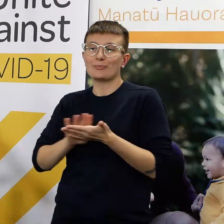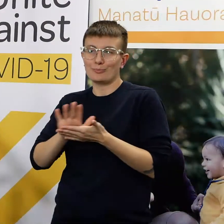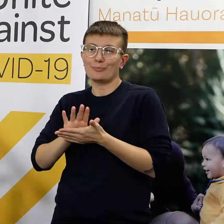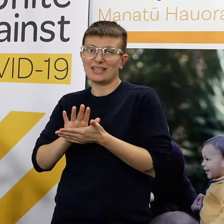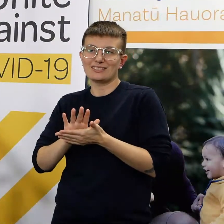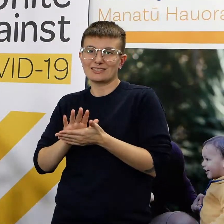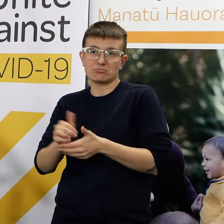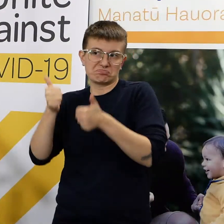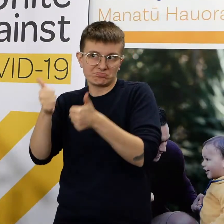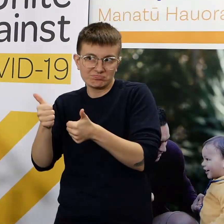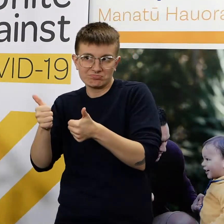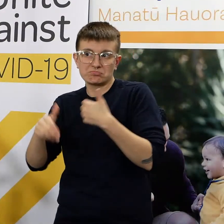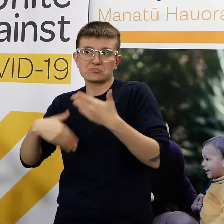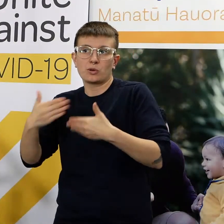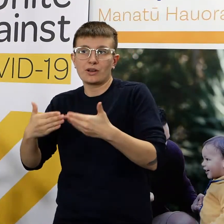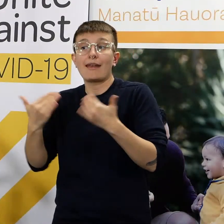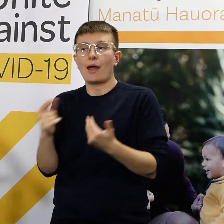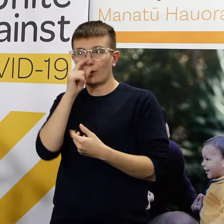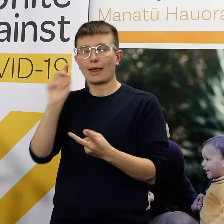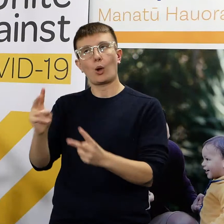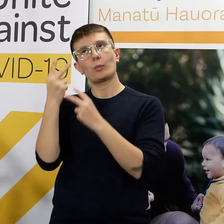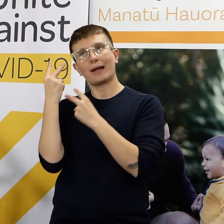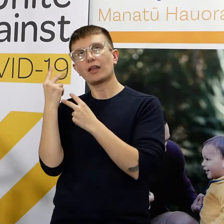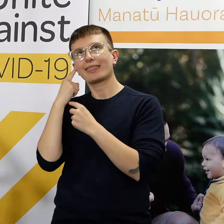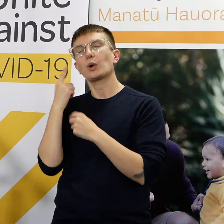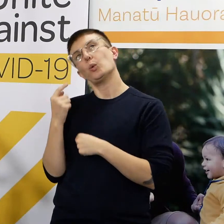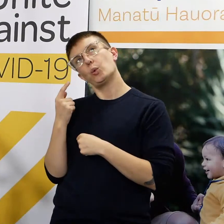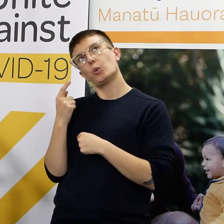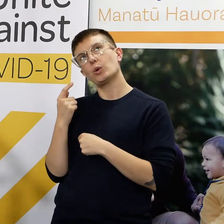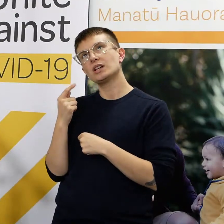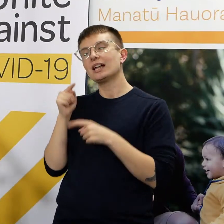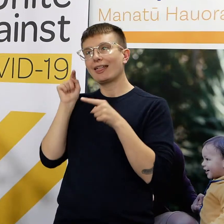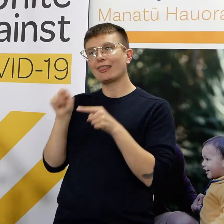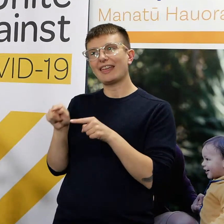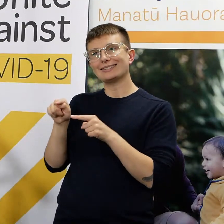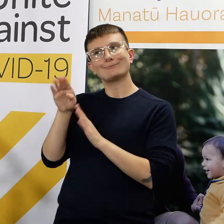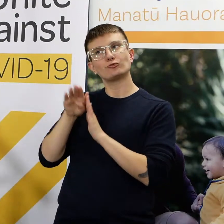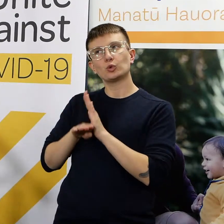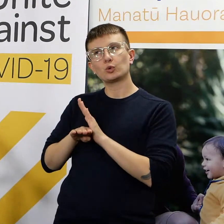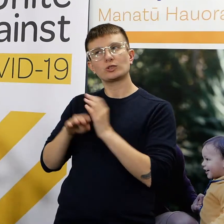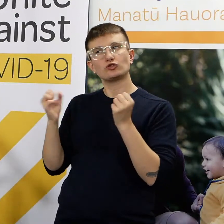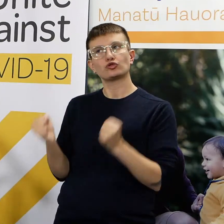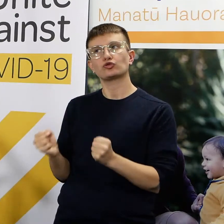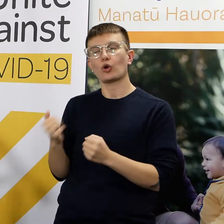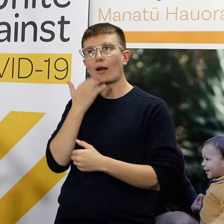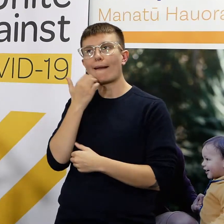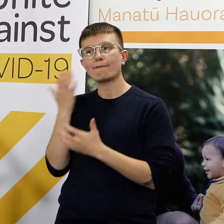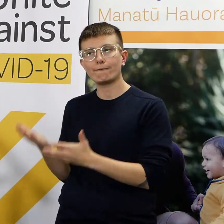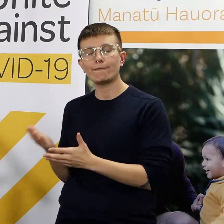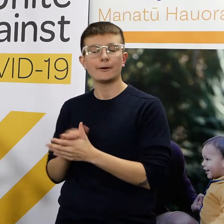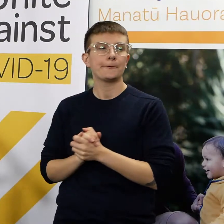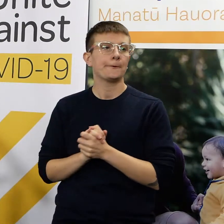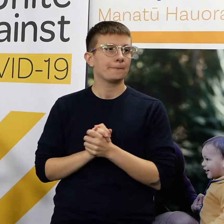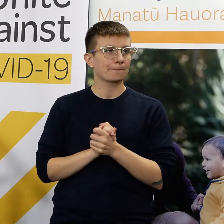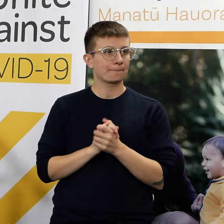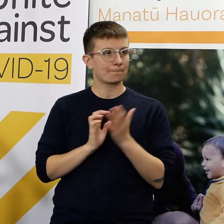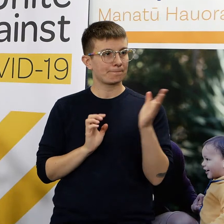to look back, and learn and fine tune so that we're even better prepared. you are not testing them before they're